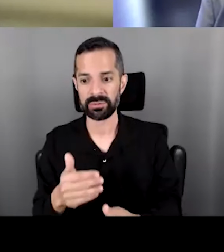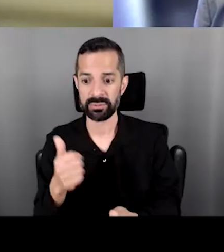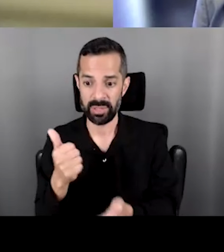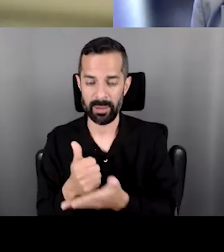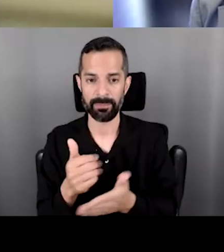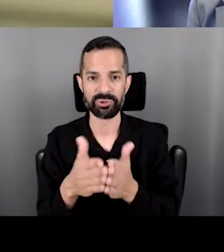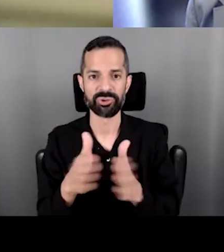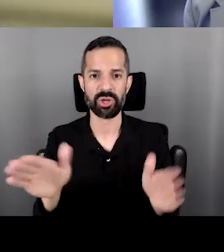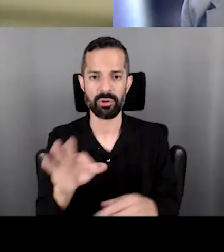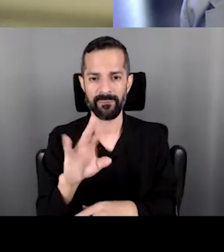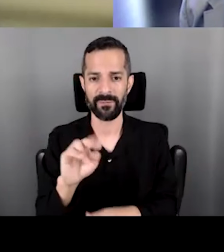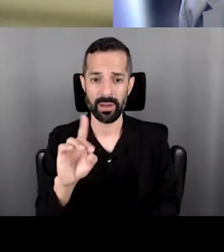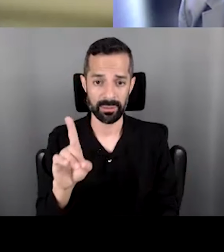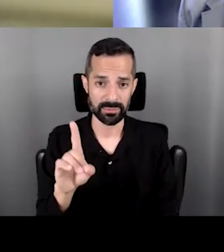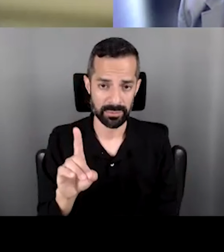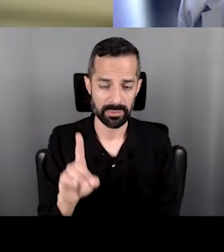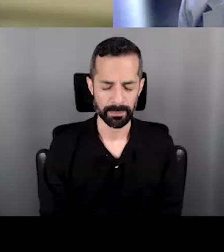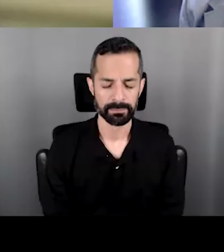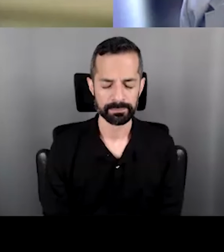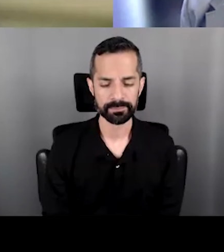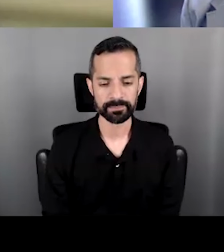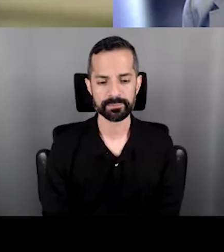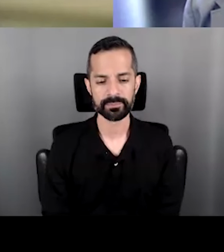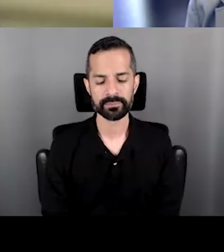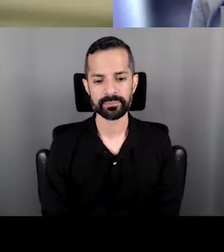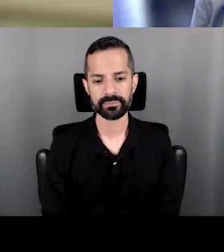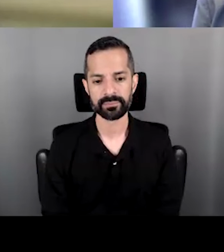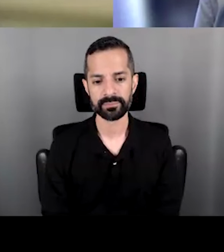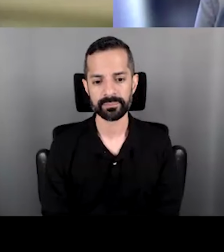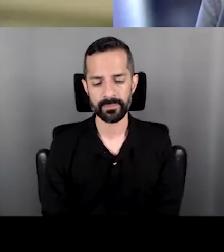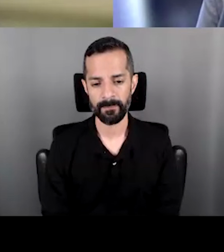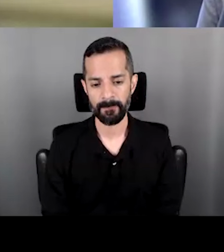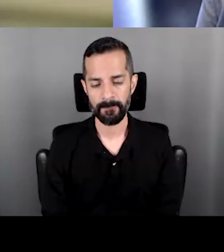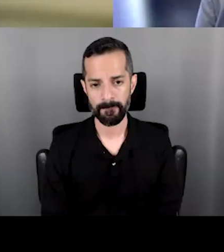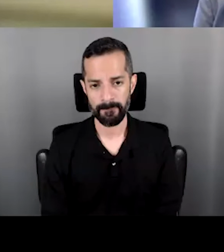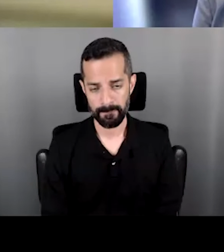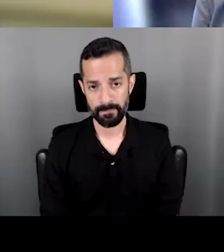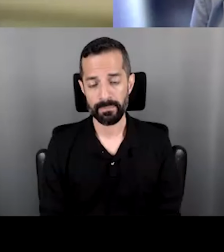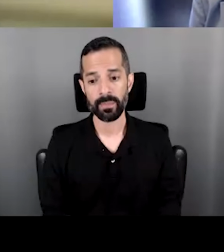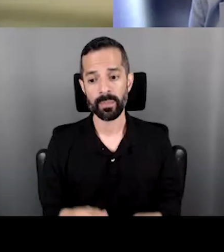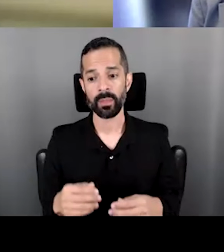So there are things that will align with our bond and there are things